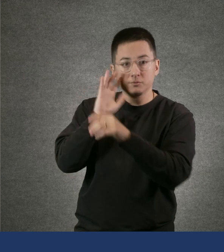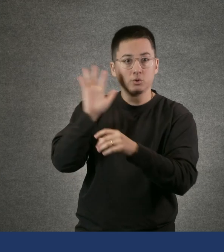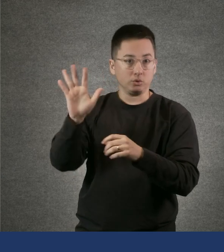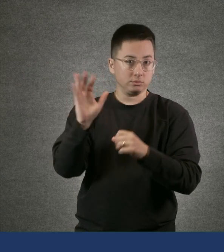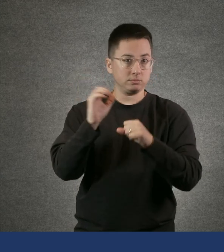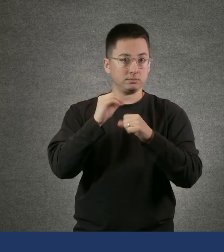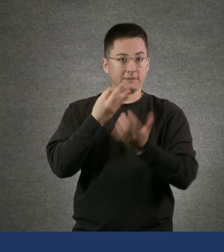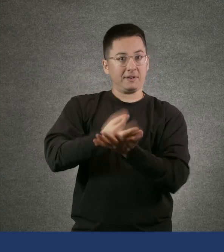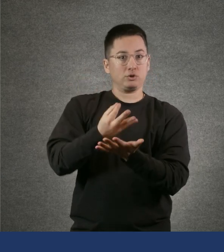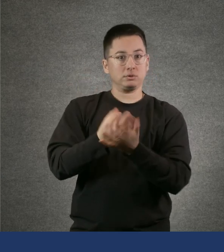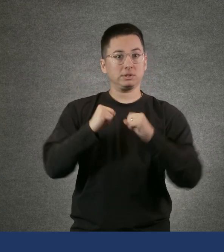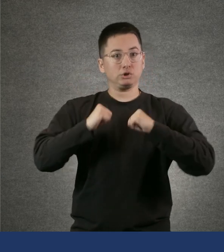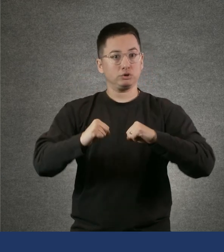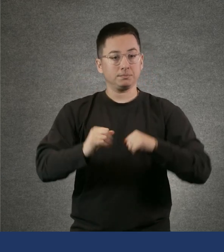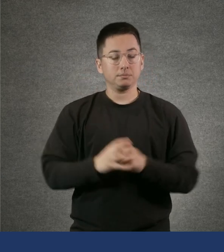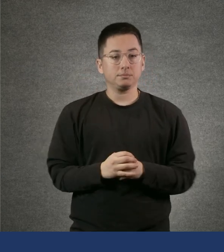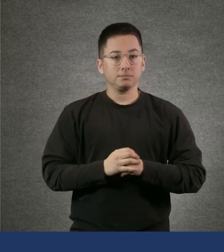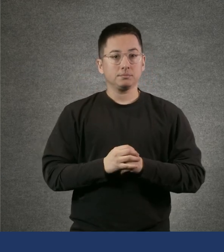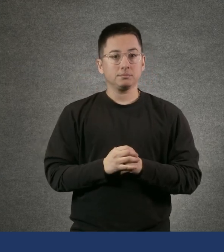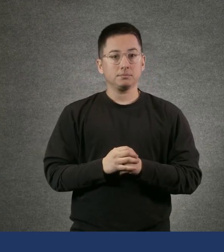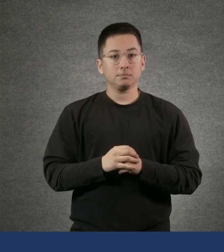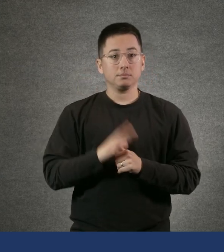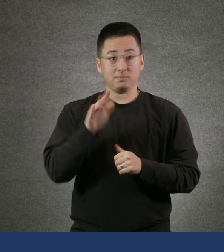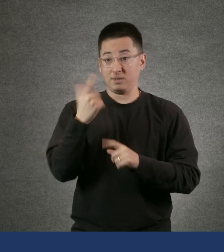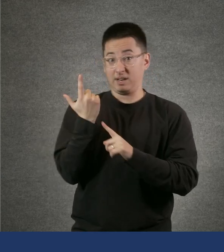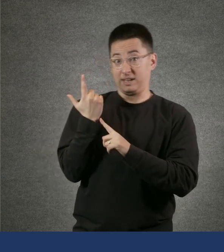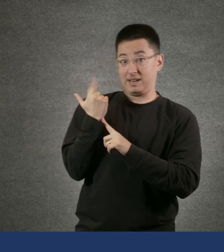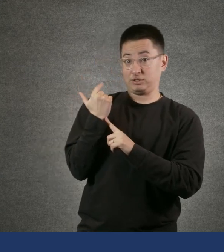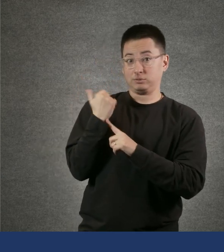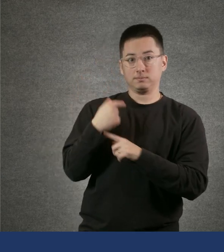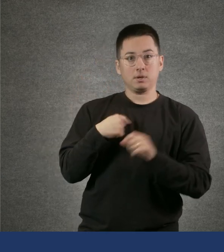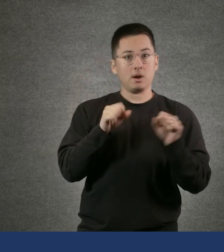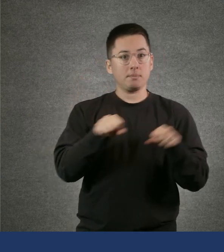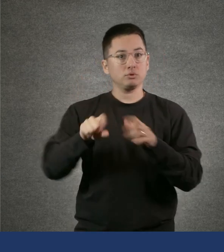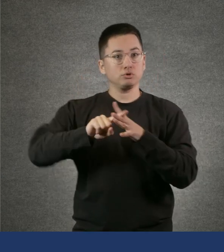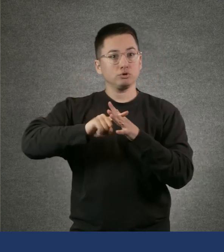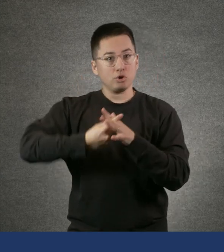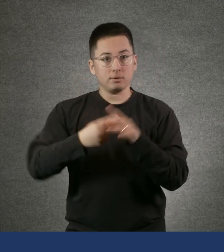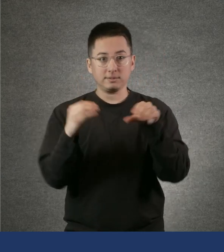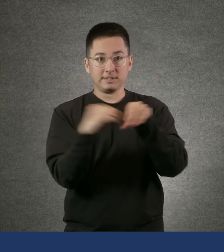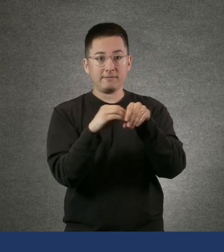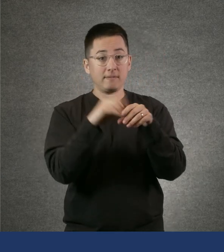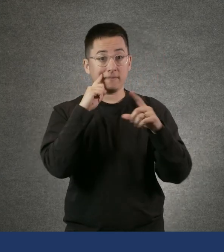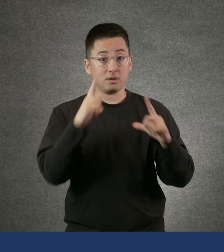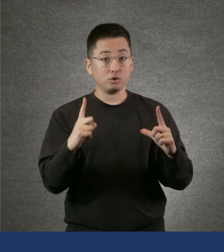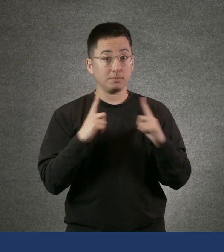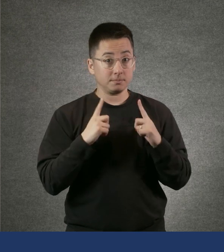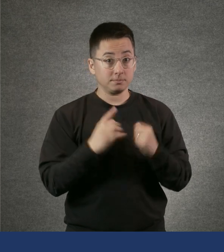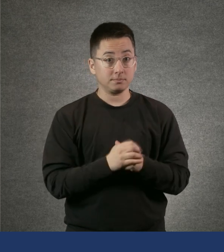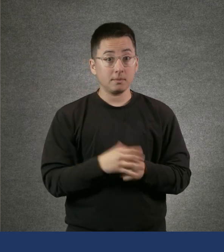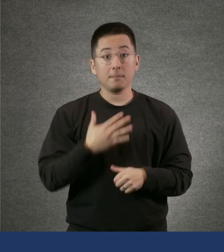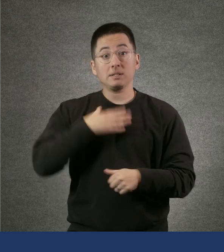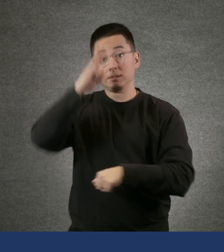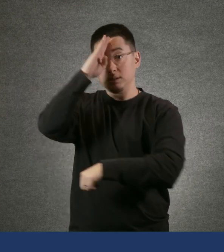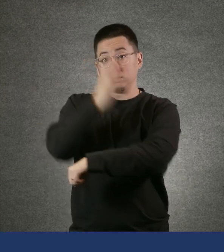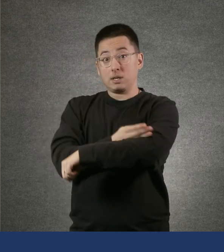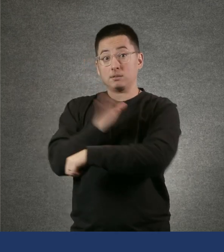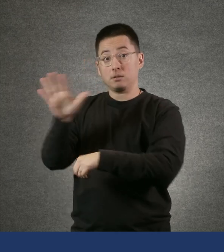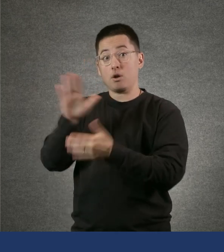contributing to their financial security. Just in the last year, I was able to start